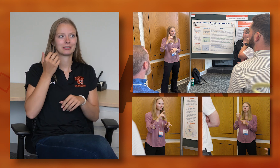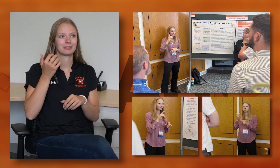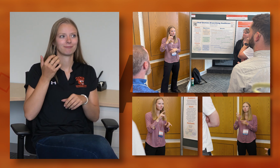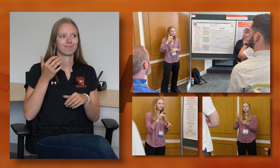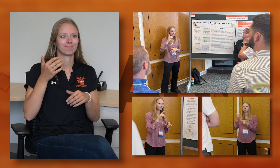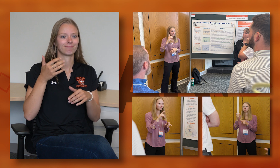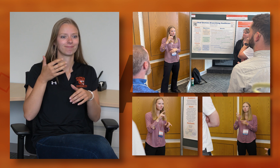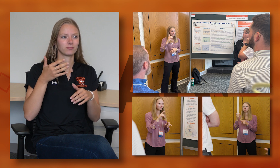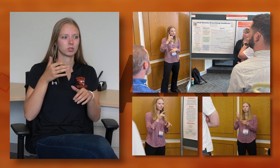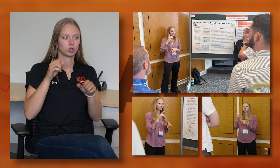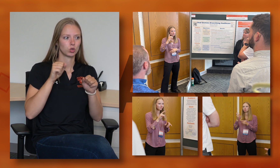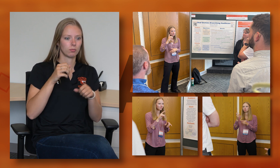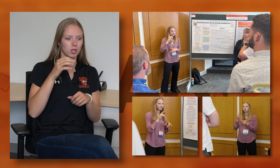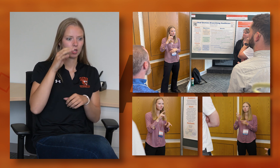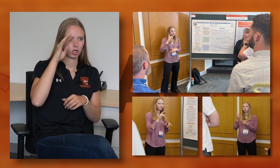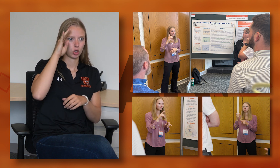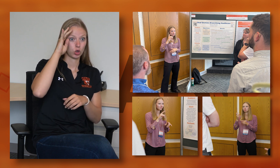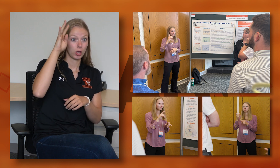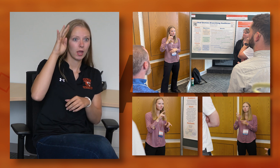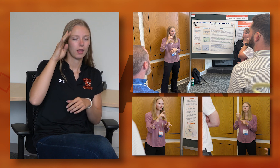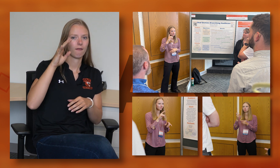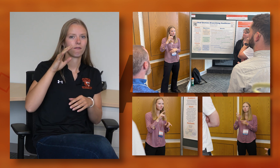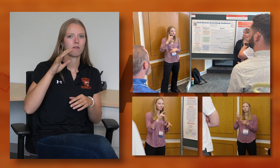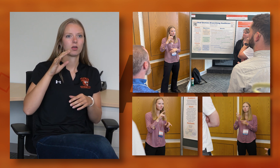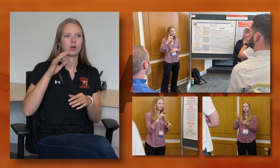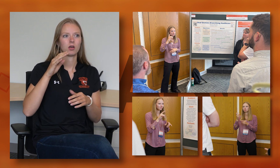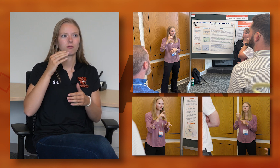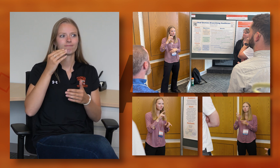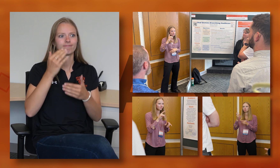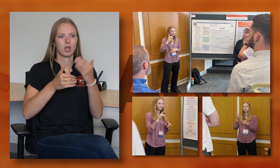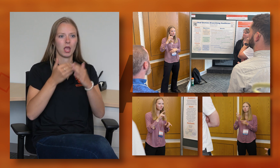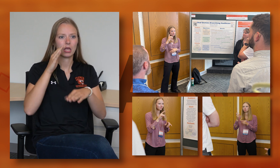When I saw that dentists can be creative